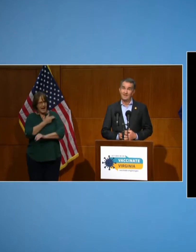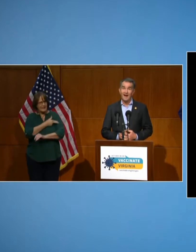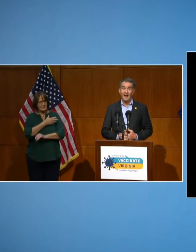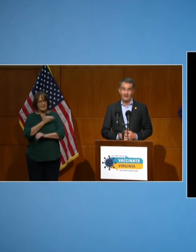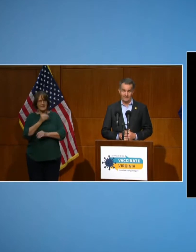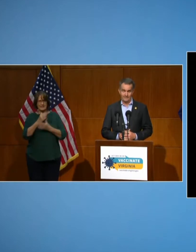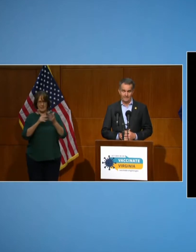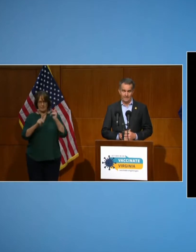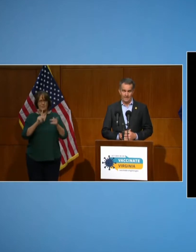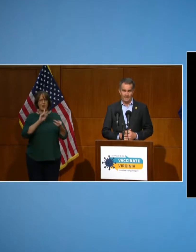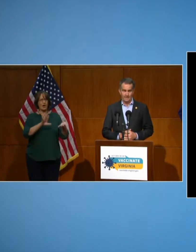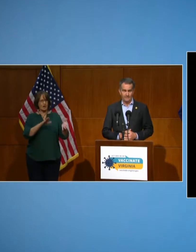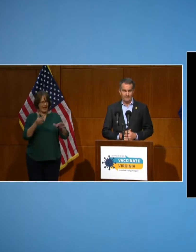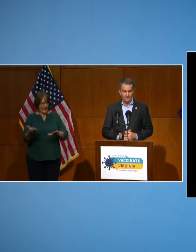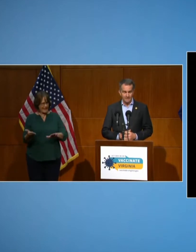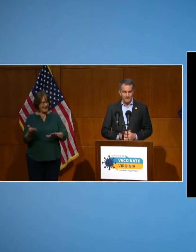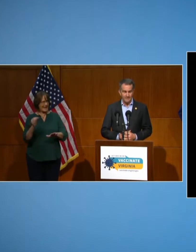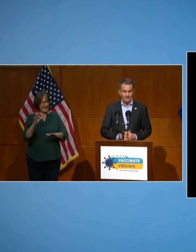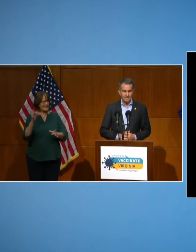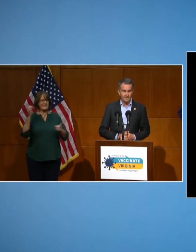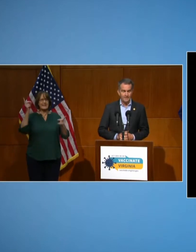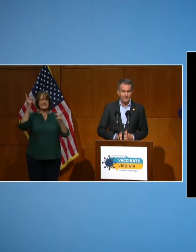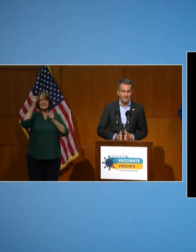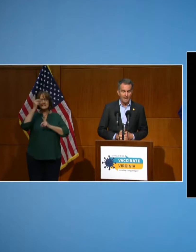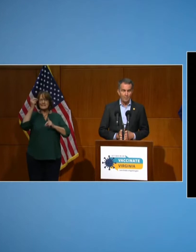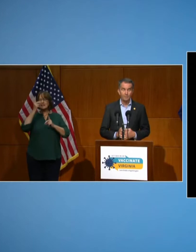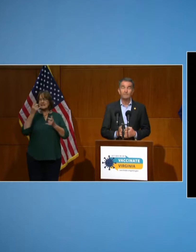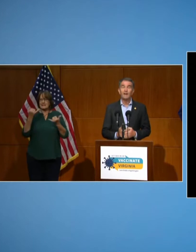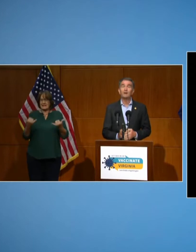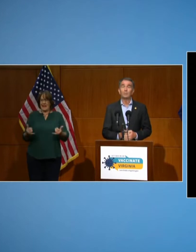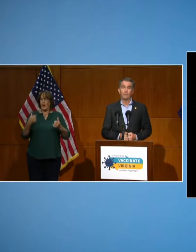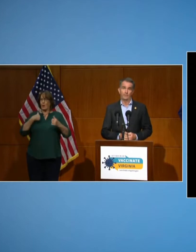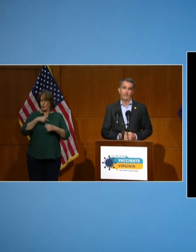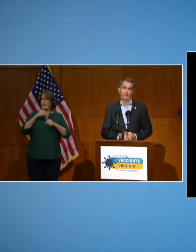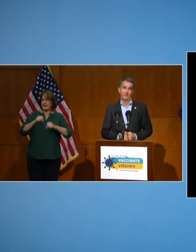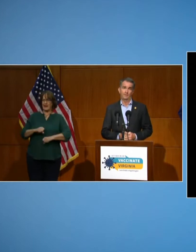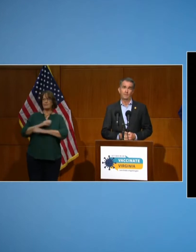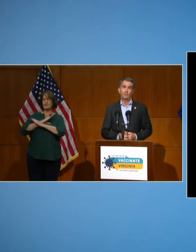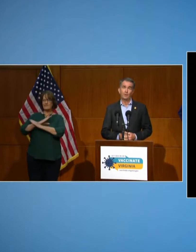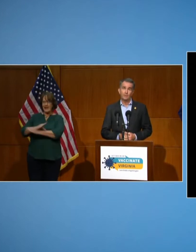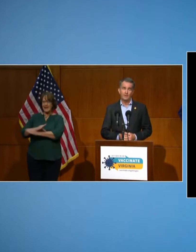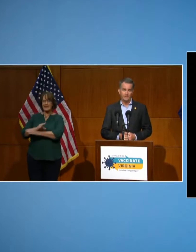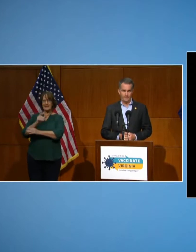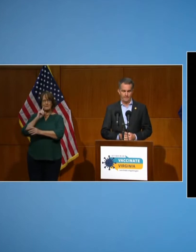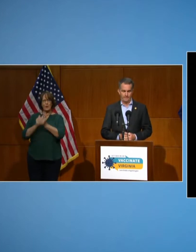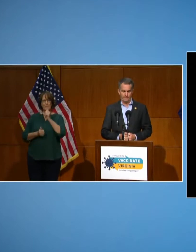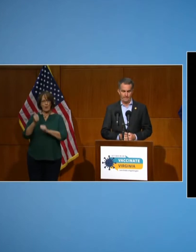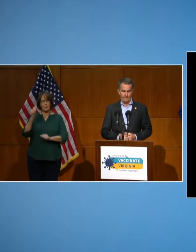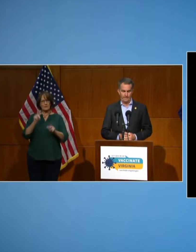dying of a disease that is now preventable. For most people.